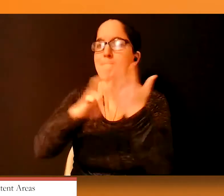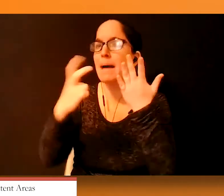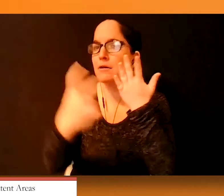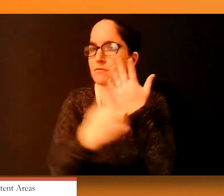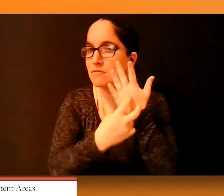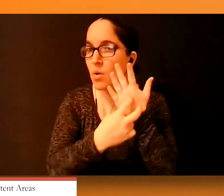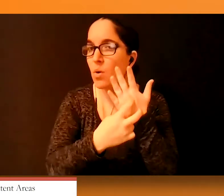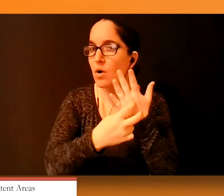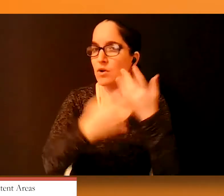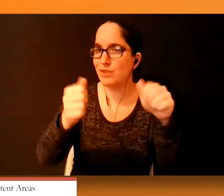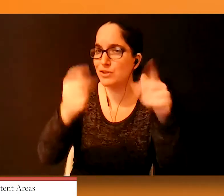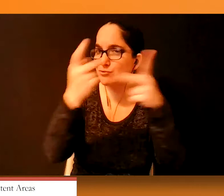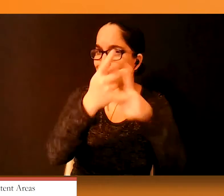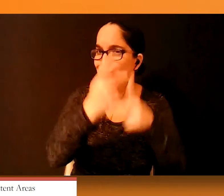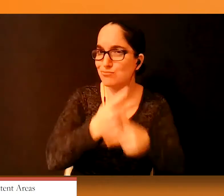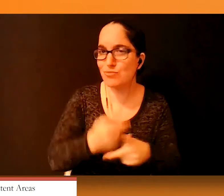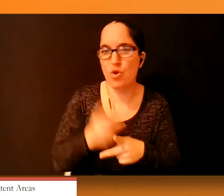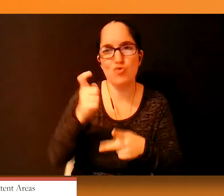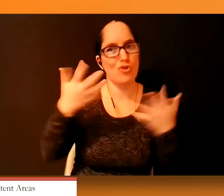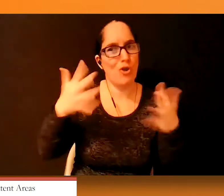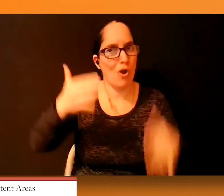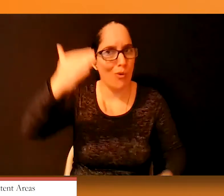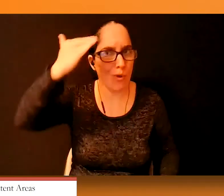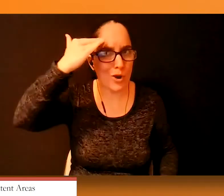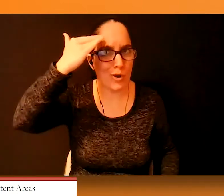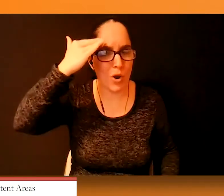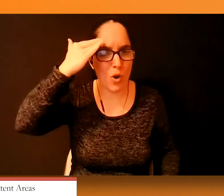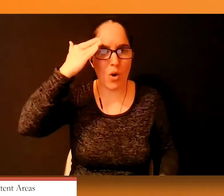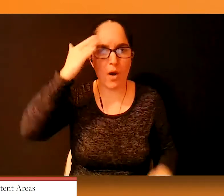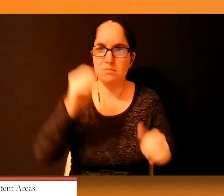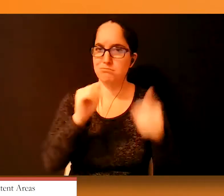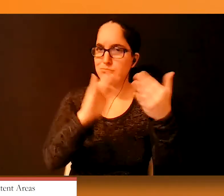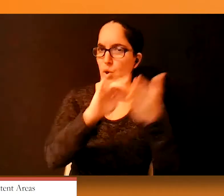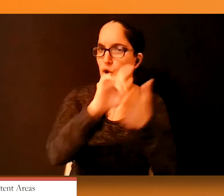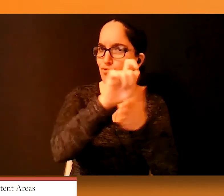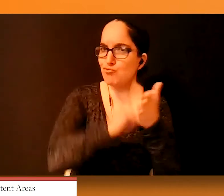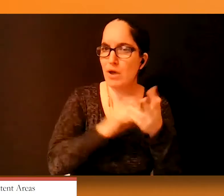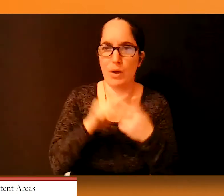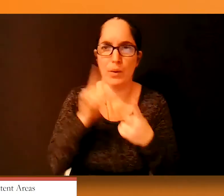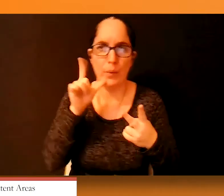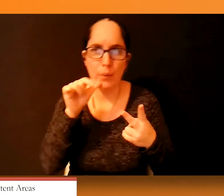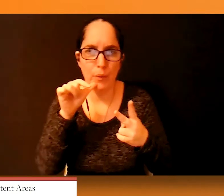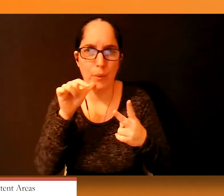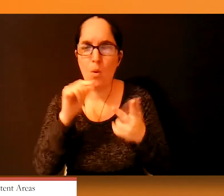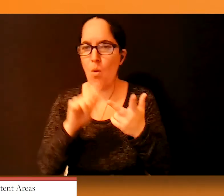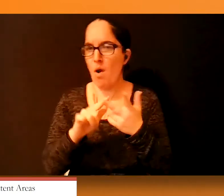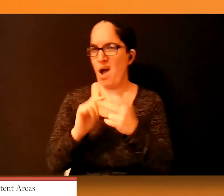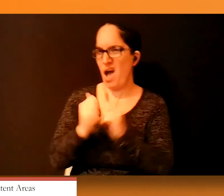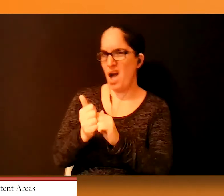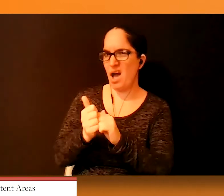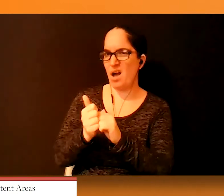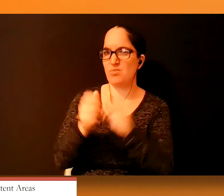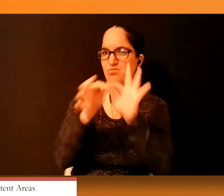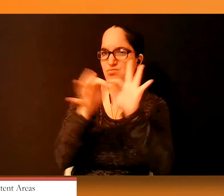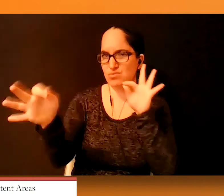that you have to know. And just the way that it's written, how it's written, who we pay attention to is very different between